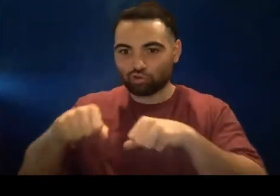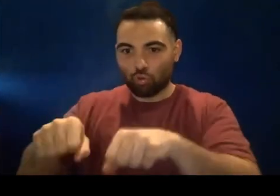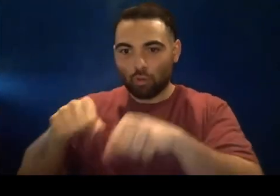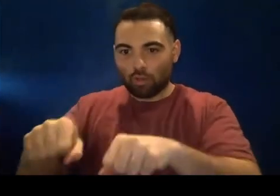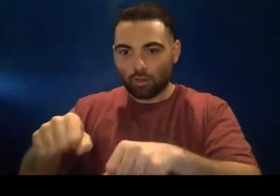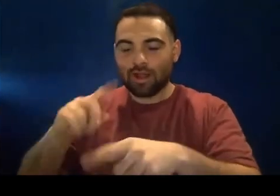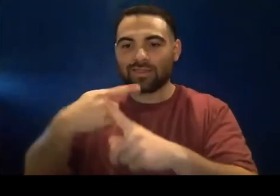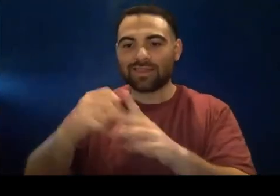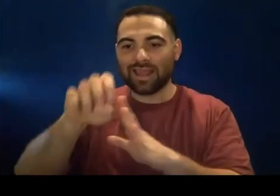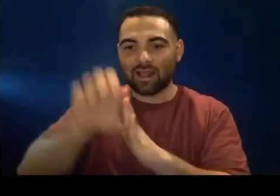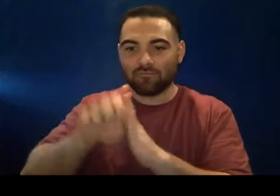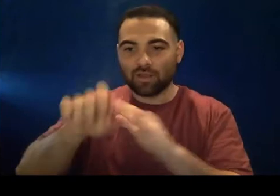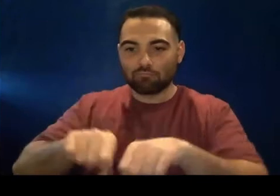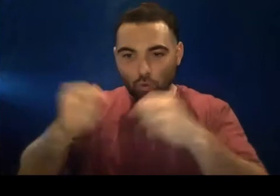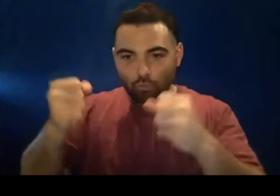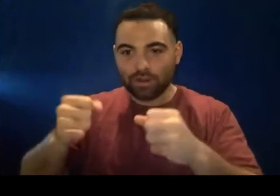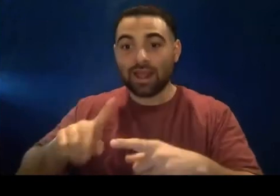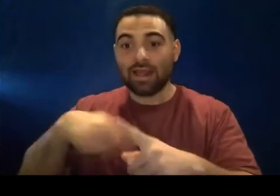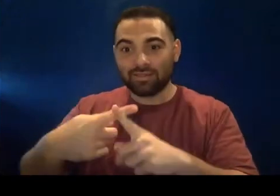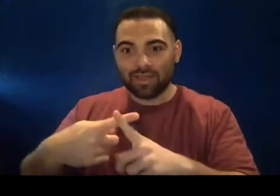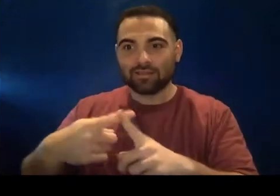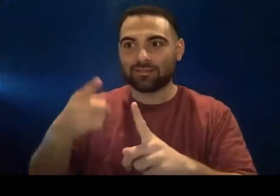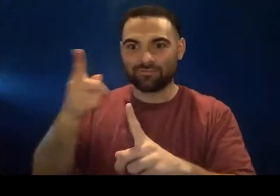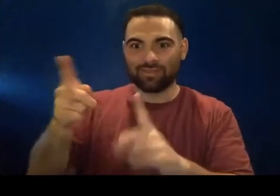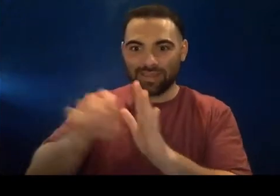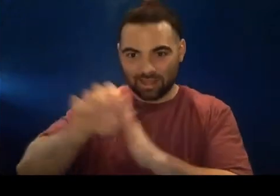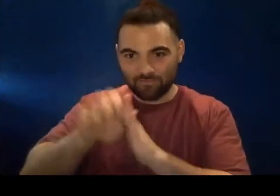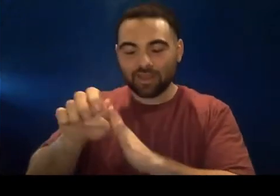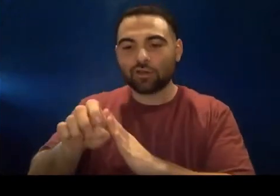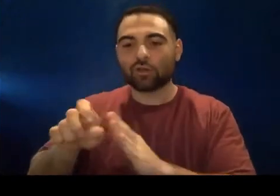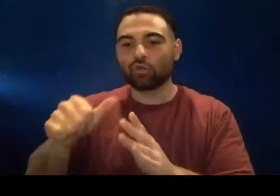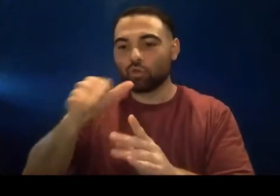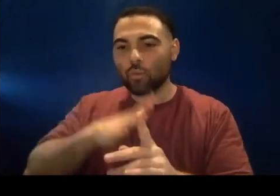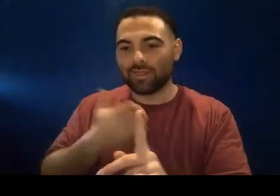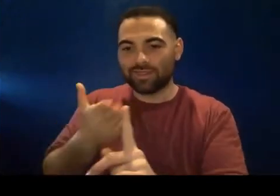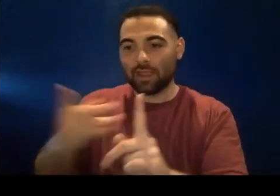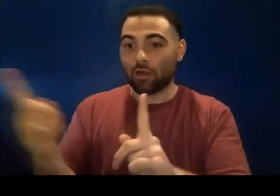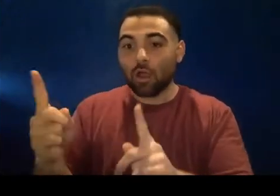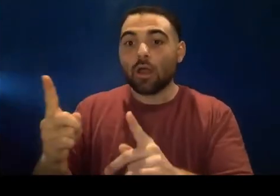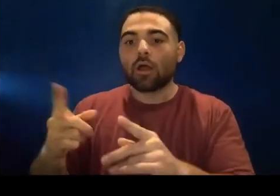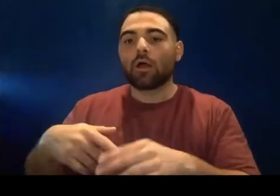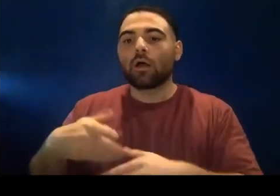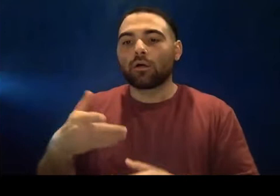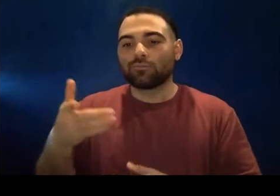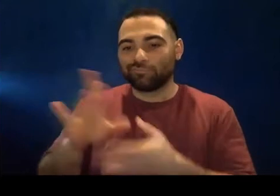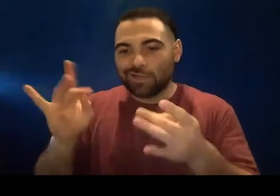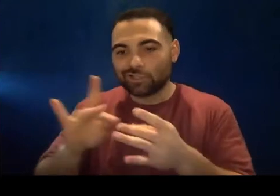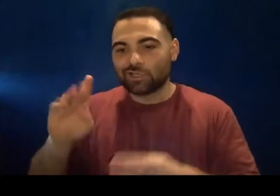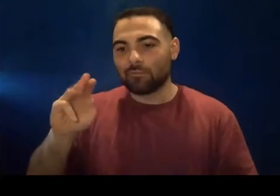and she mentions Malaysia's death. And I think that hit home for a lot of people because it ties back to the idea that